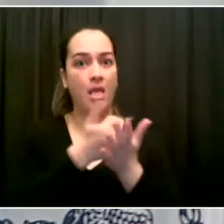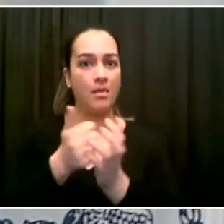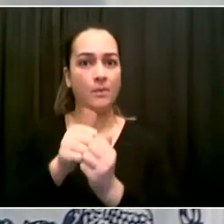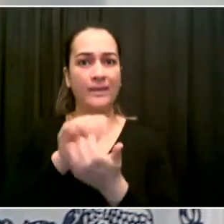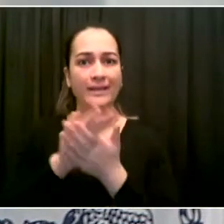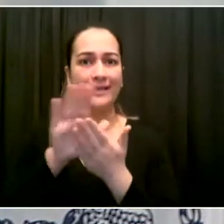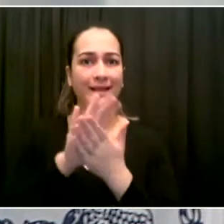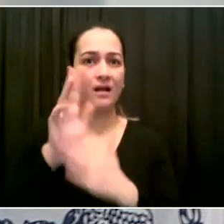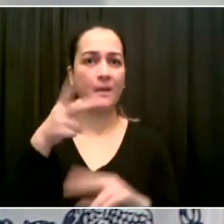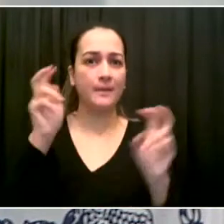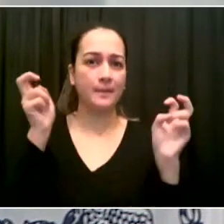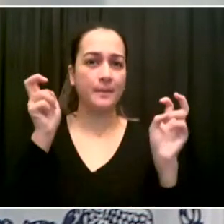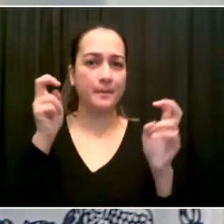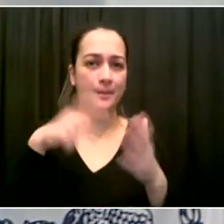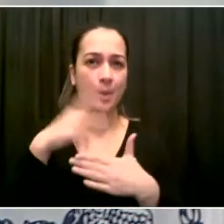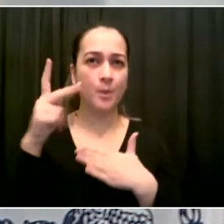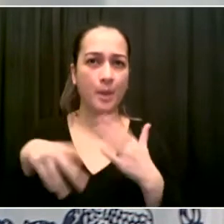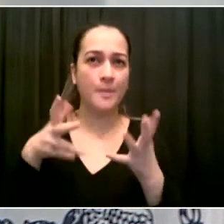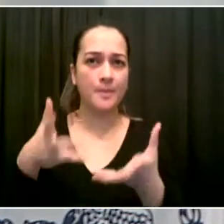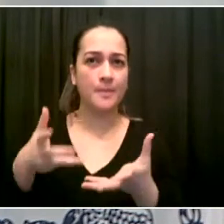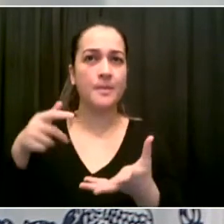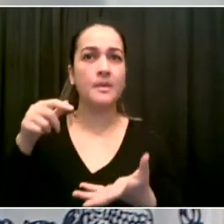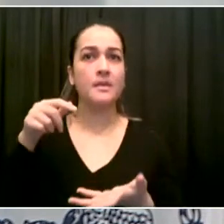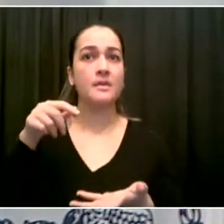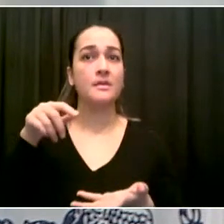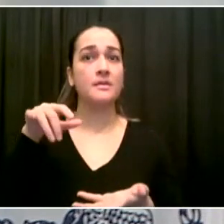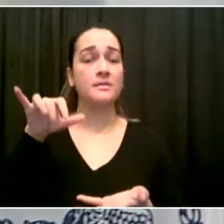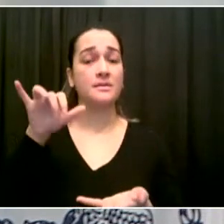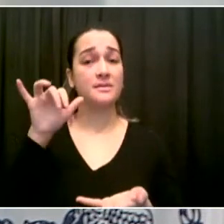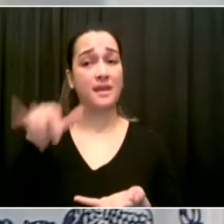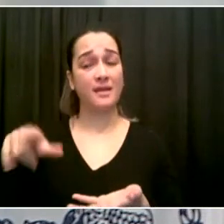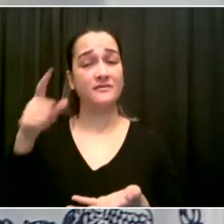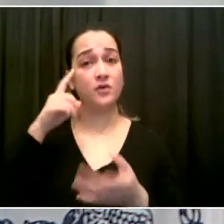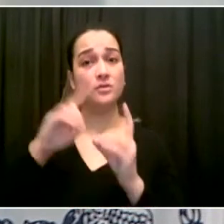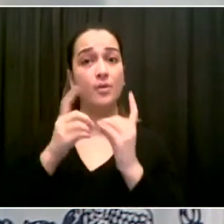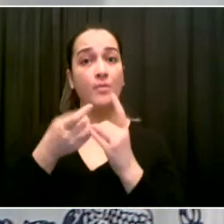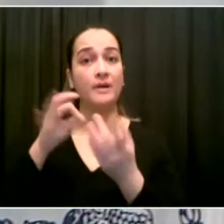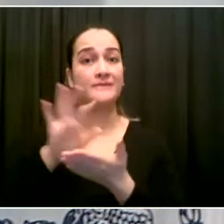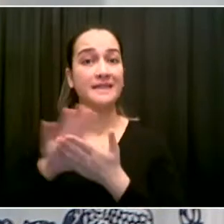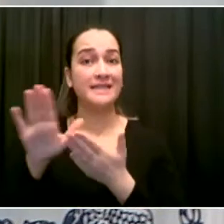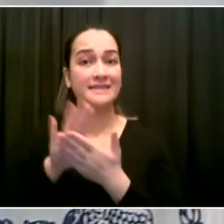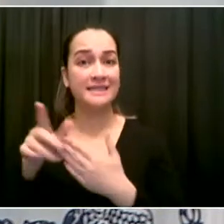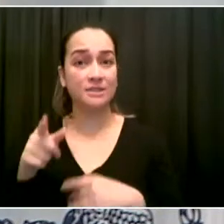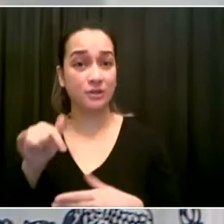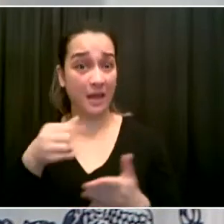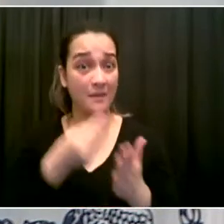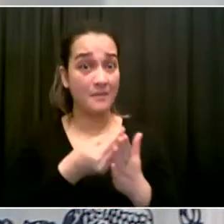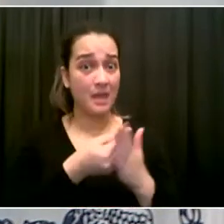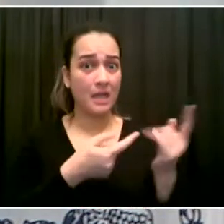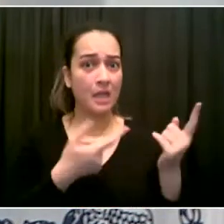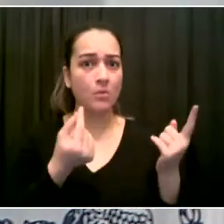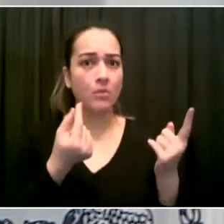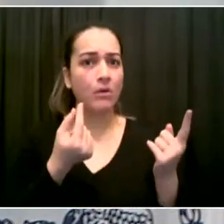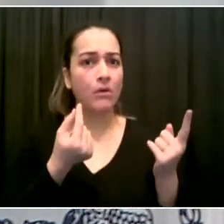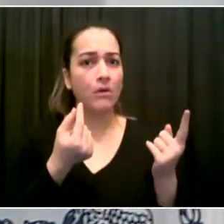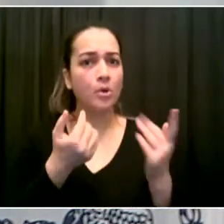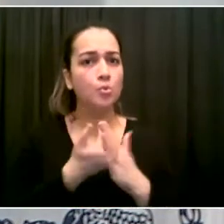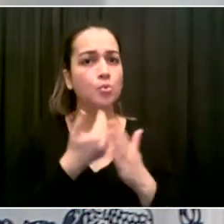STATUS OF THAT AND WHAT SOME F O THAT MONEY GOING